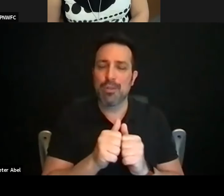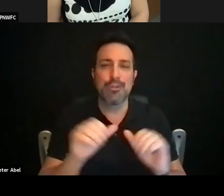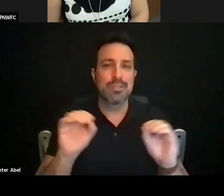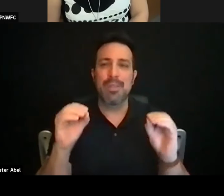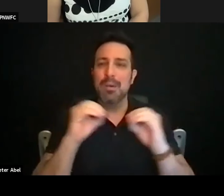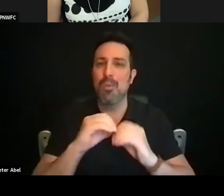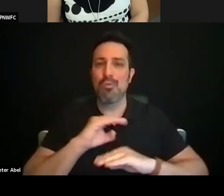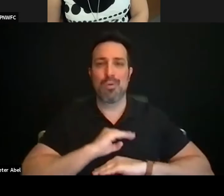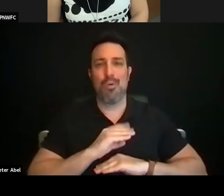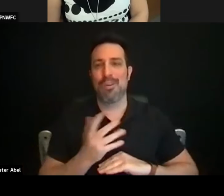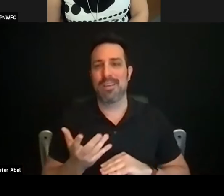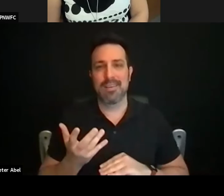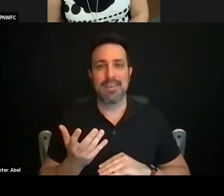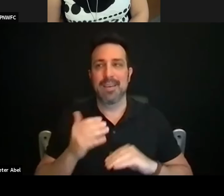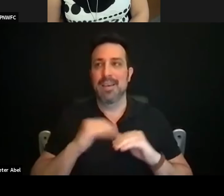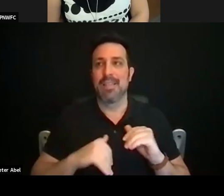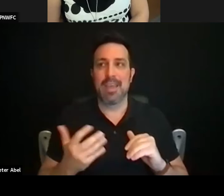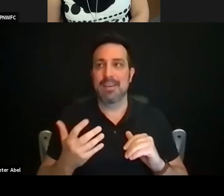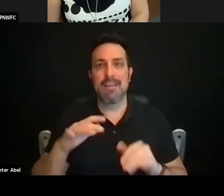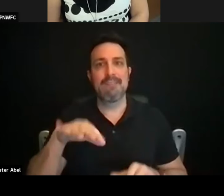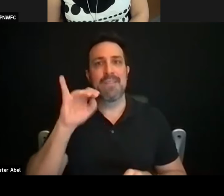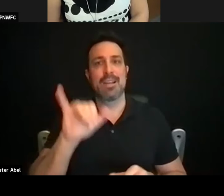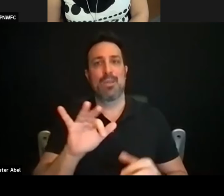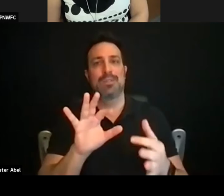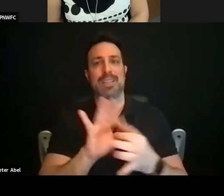this person, and you have this resource and I know this person and